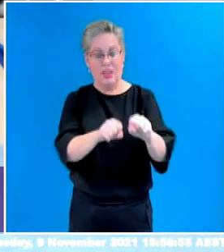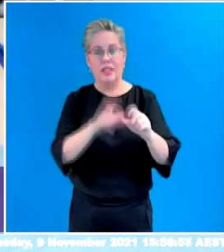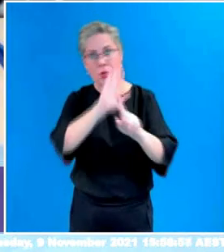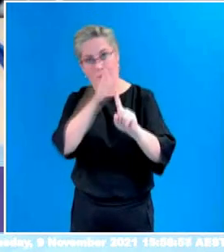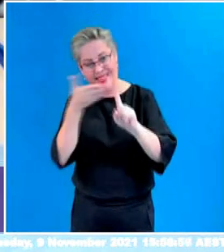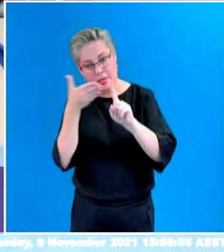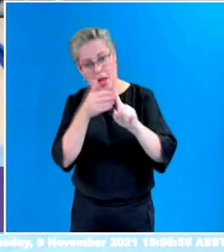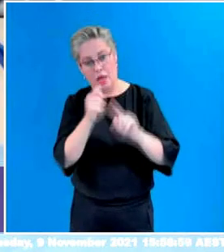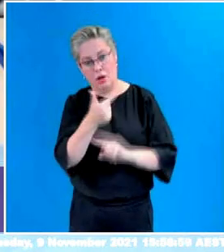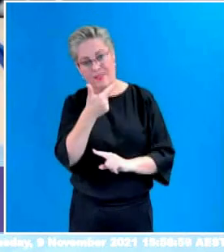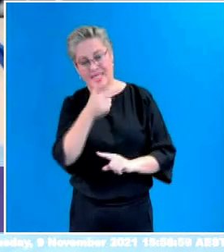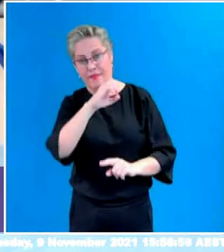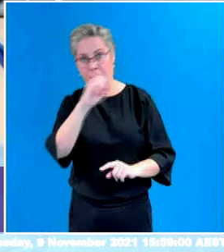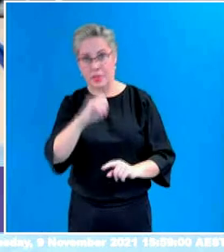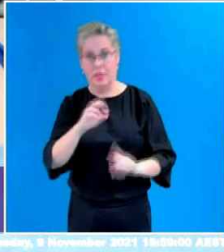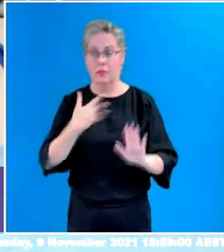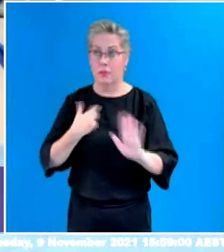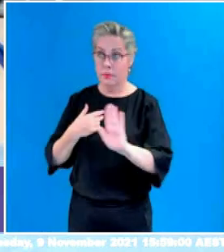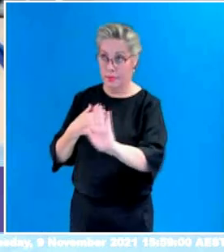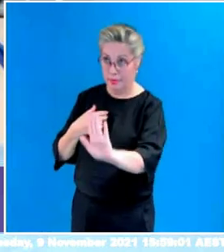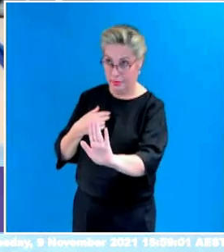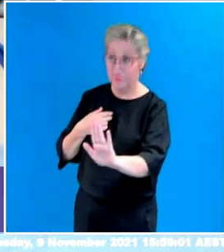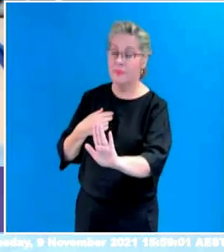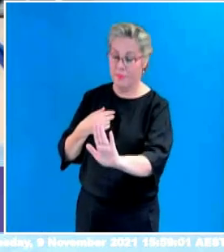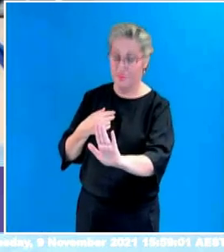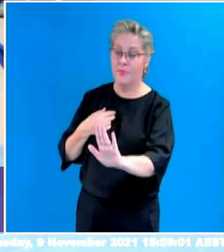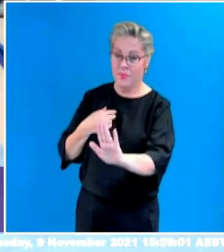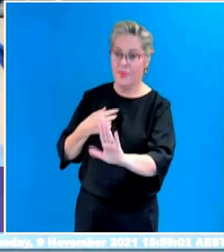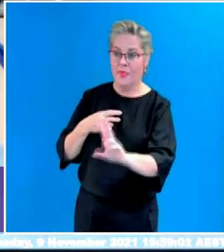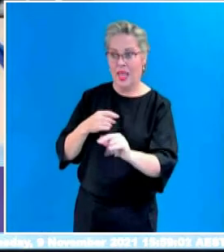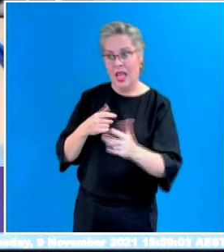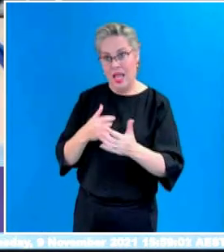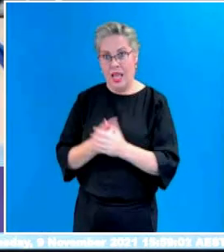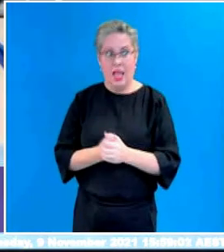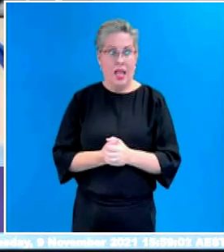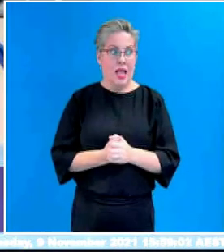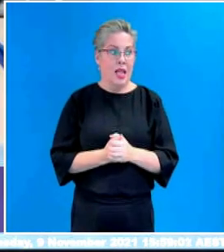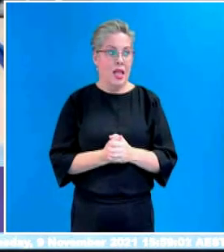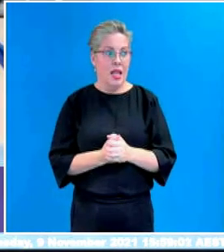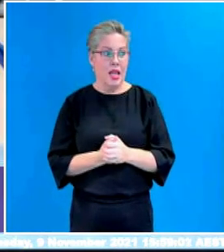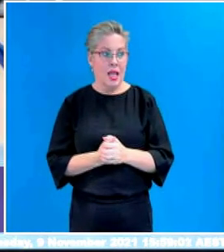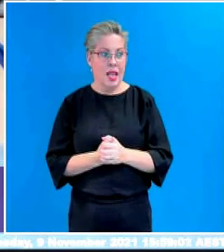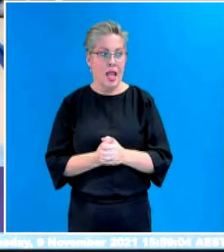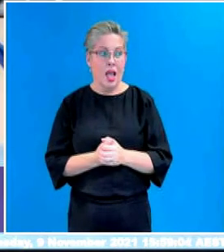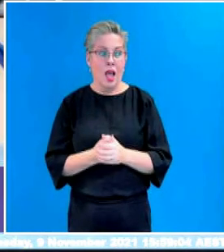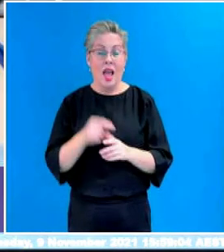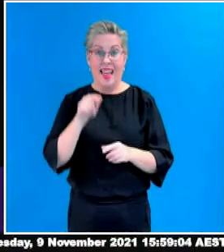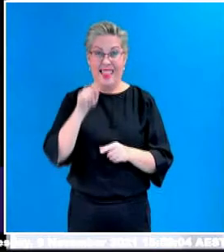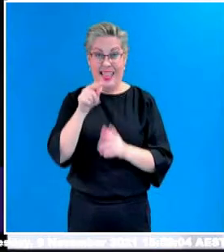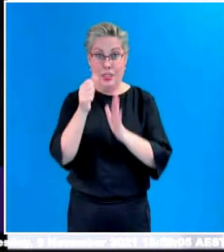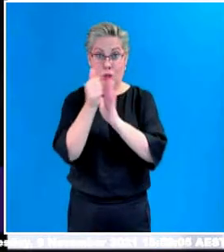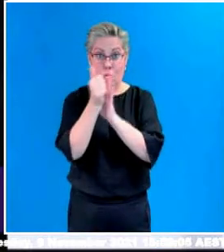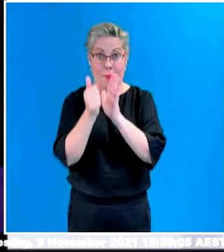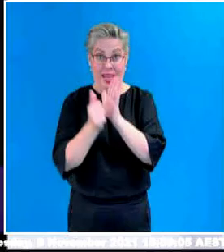Mr Mansfield, I am going to ask you --- we have about an hour and a half allocated to this topic in a couple of weeks' time.